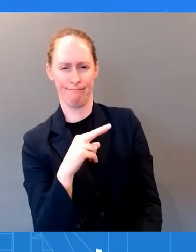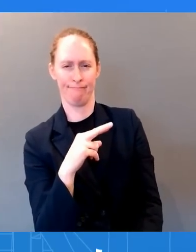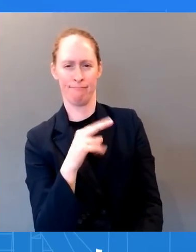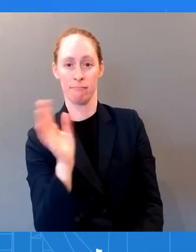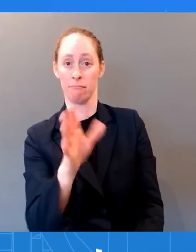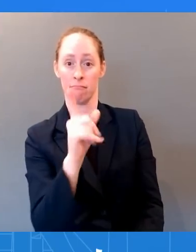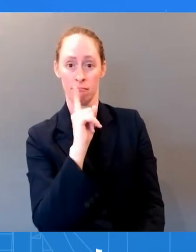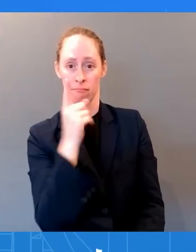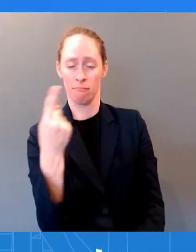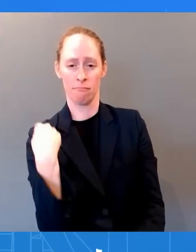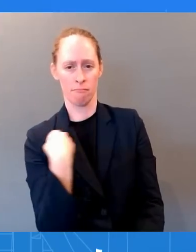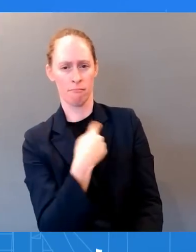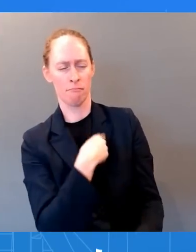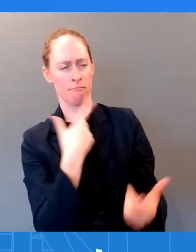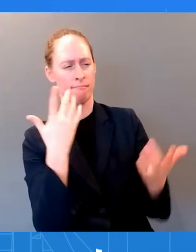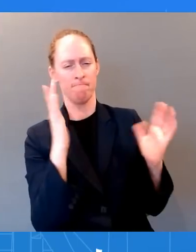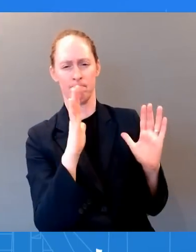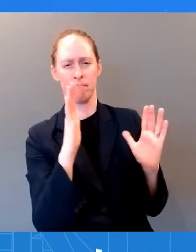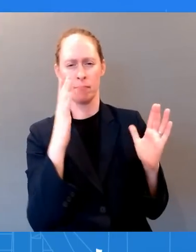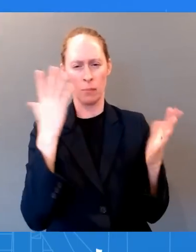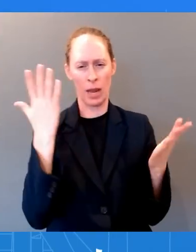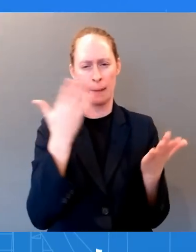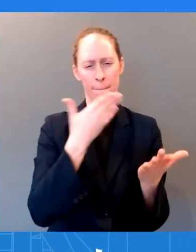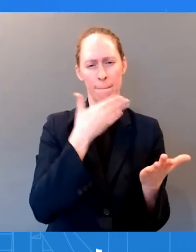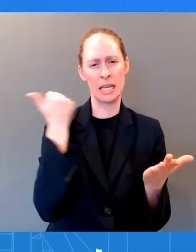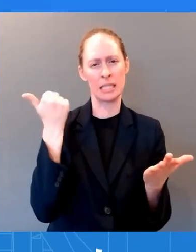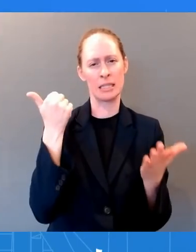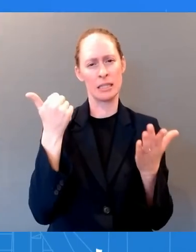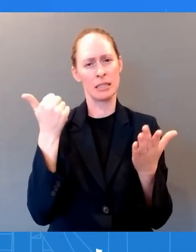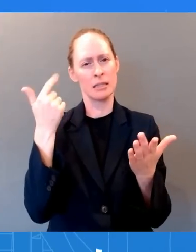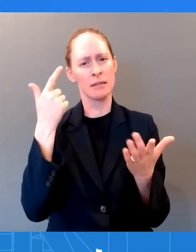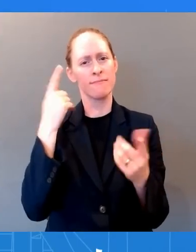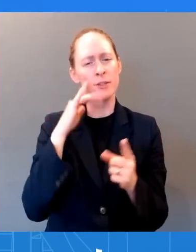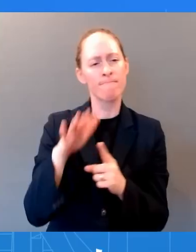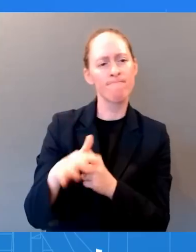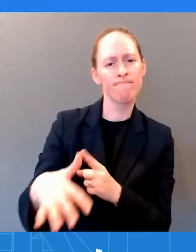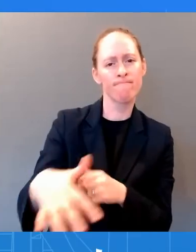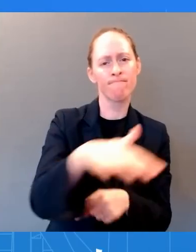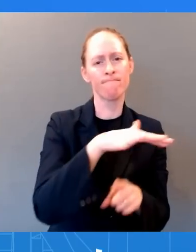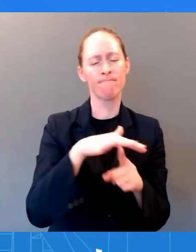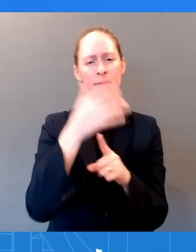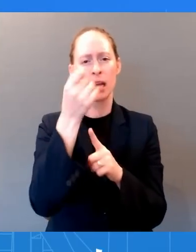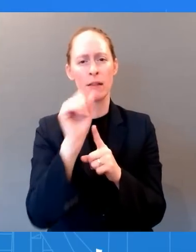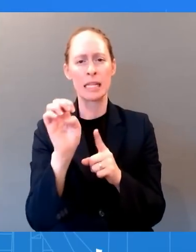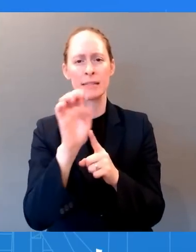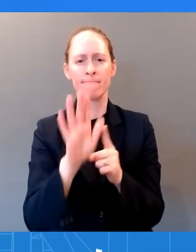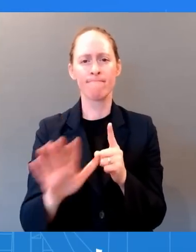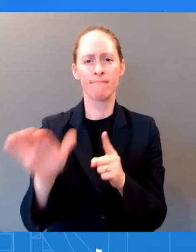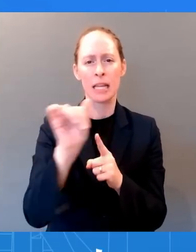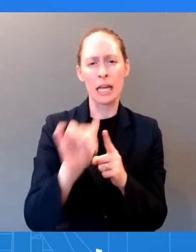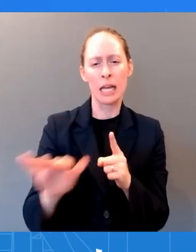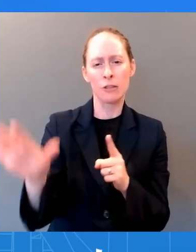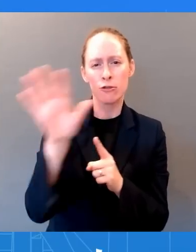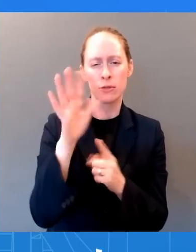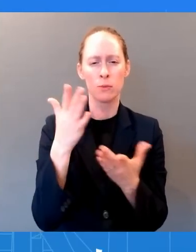Taiwan's interests, specifically, and the region's interest as well. So, our policy towards Taiwan has remained consistent